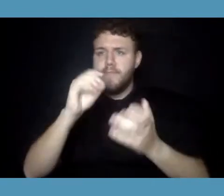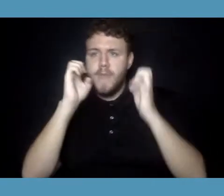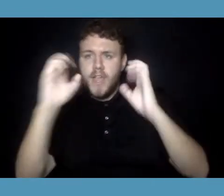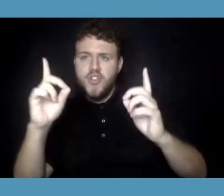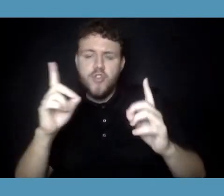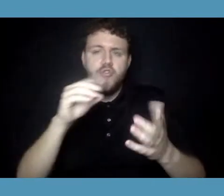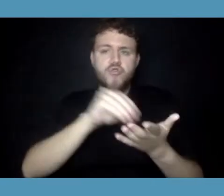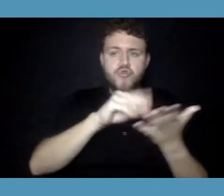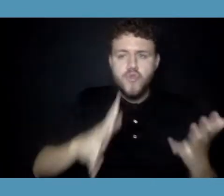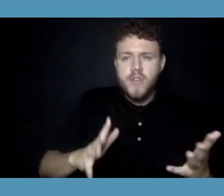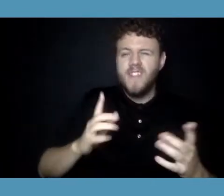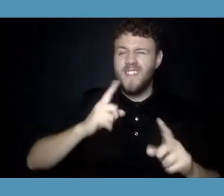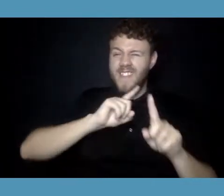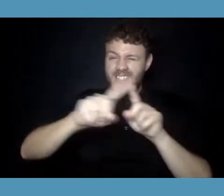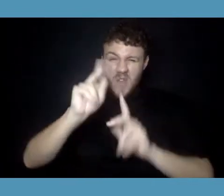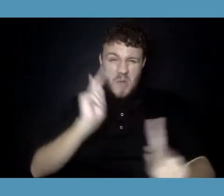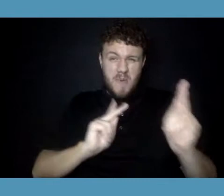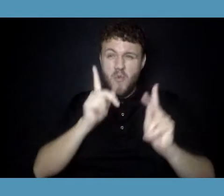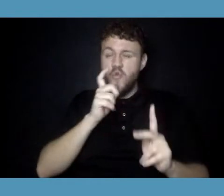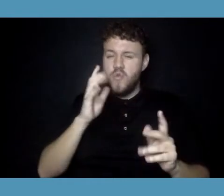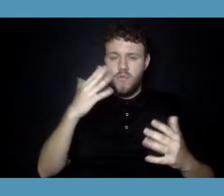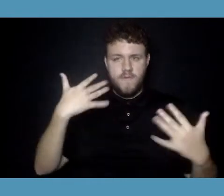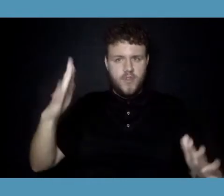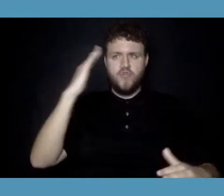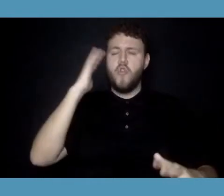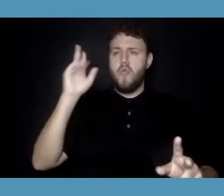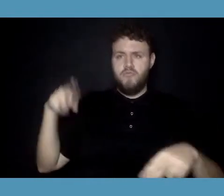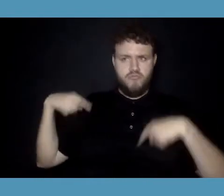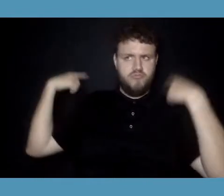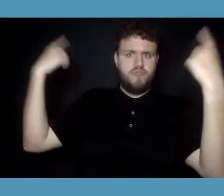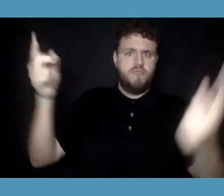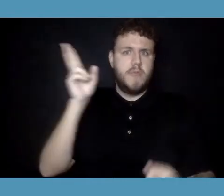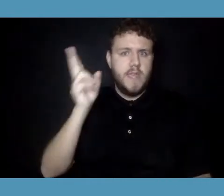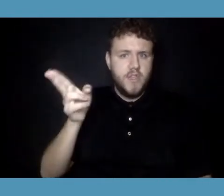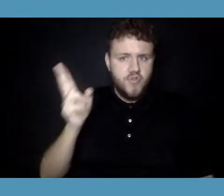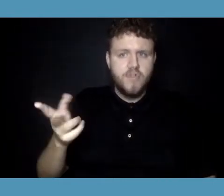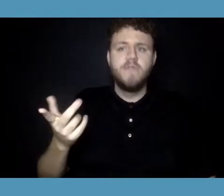culture keepers employing the full range of artistic media and processes to produce and